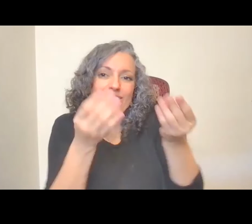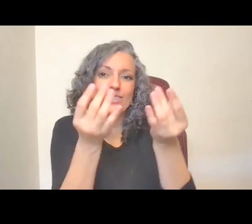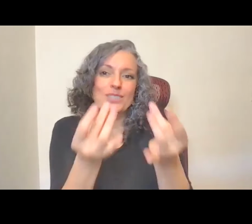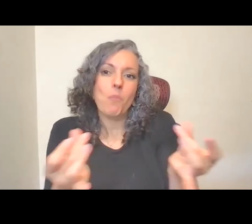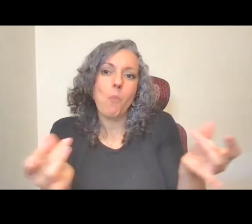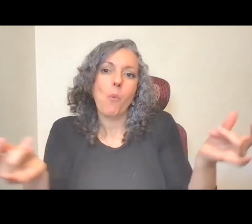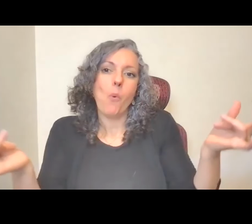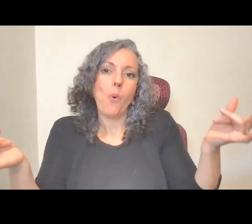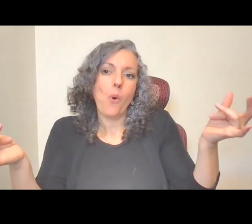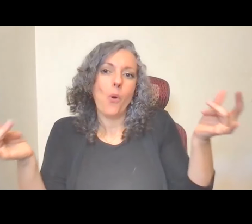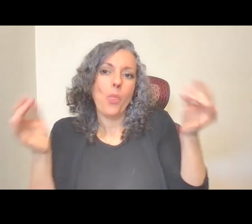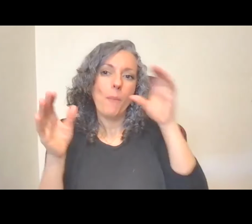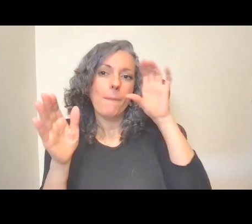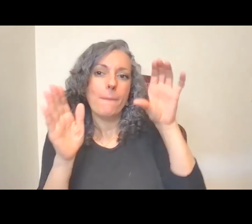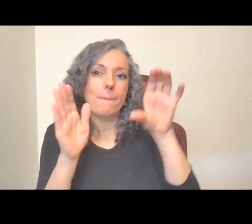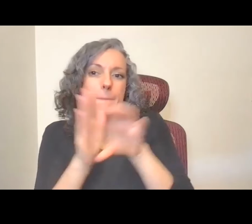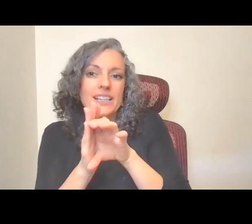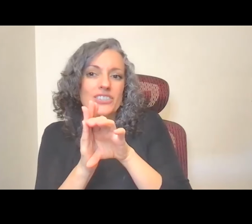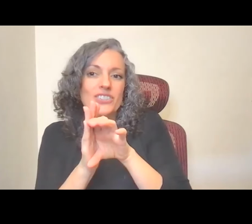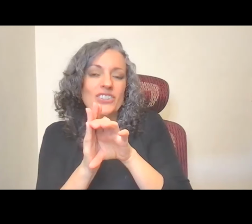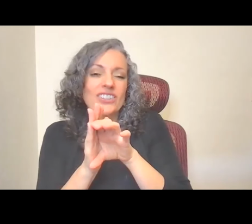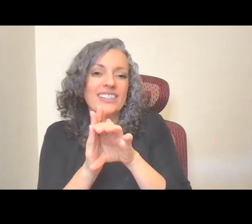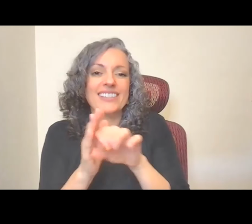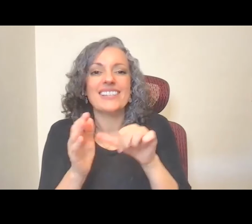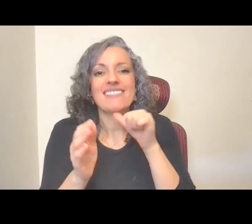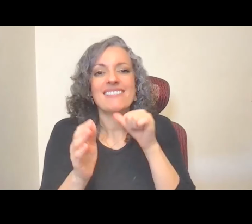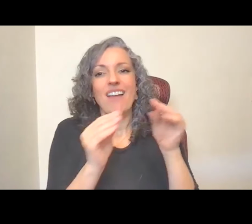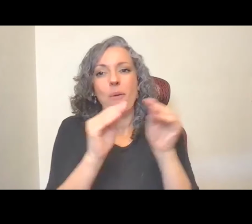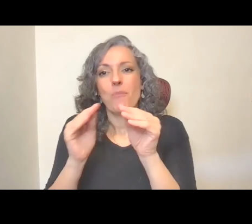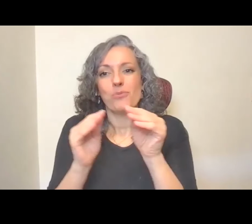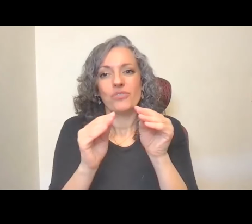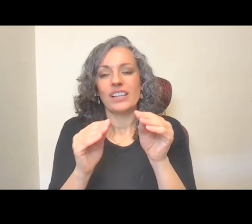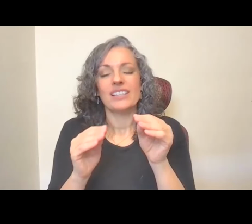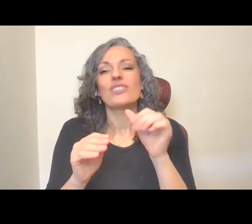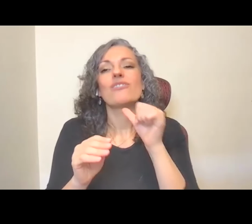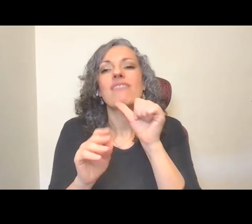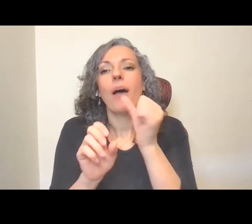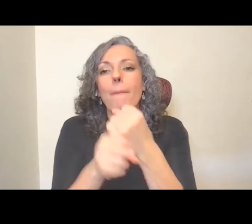a little fading animation that is supposed to be less triggering that actually the plant growing.